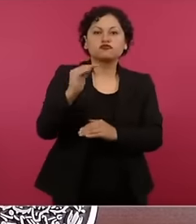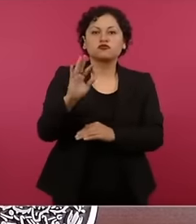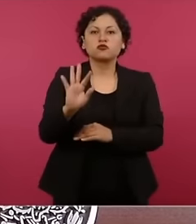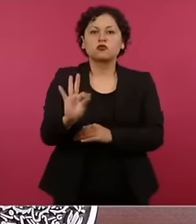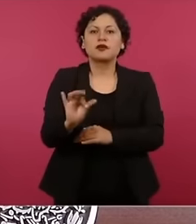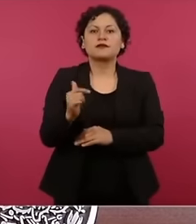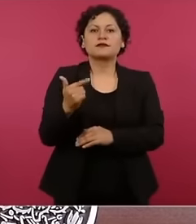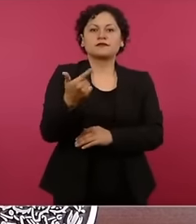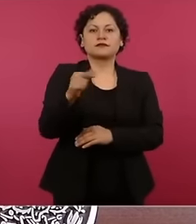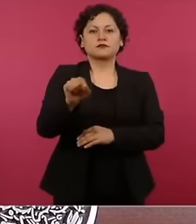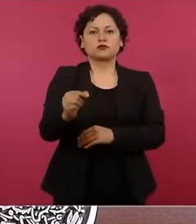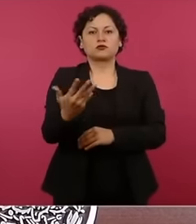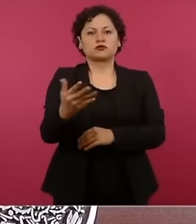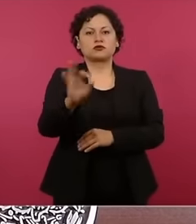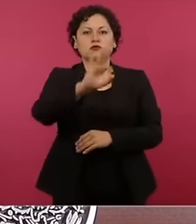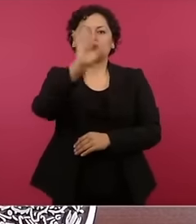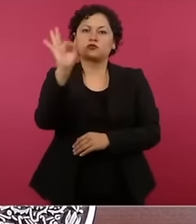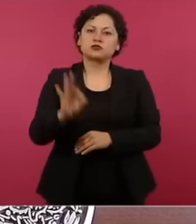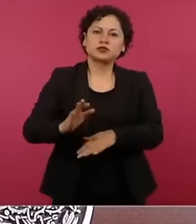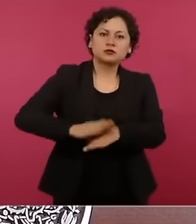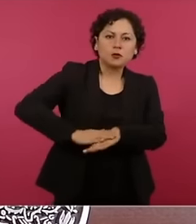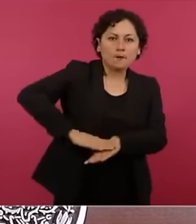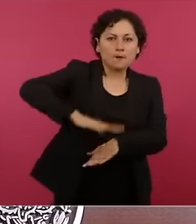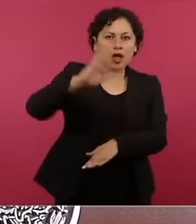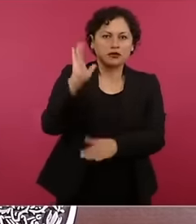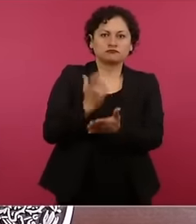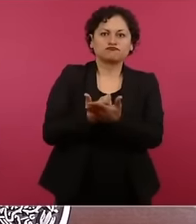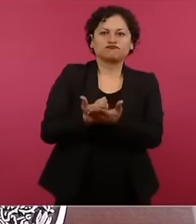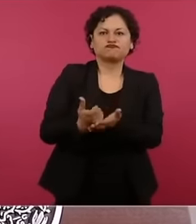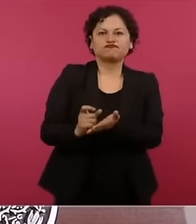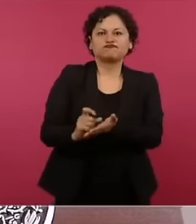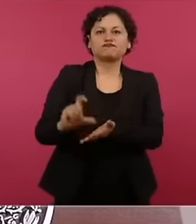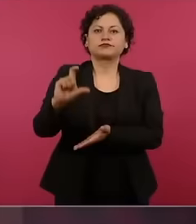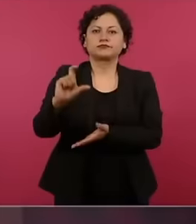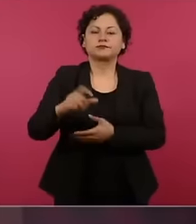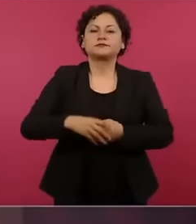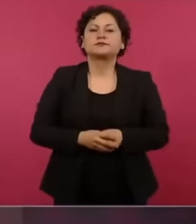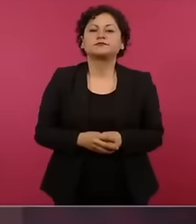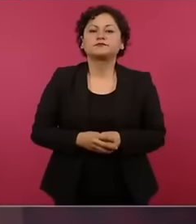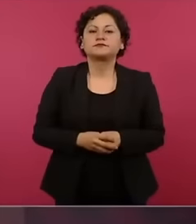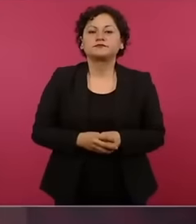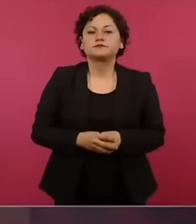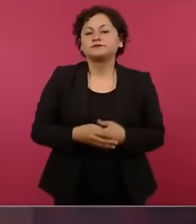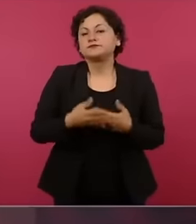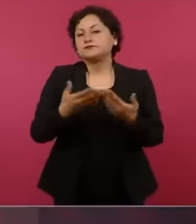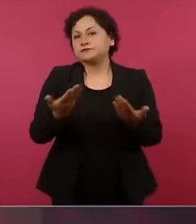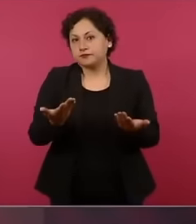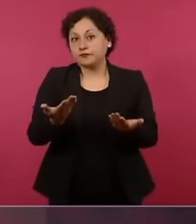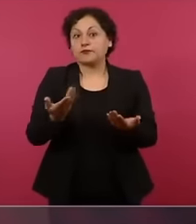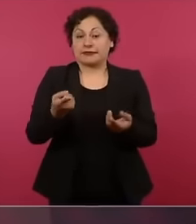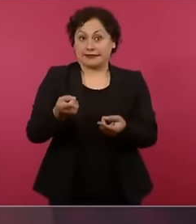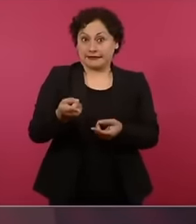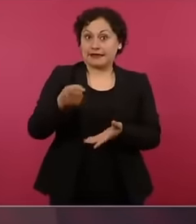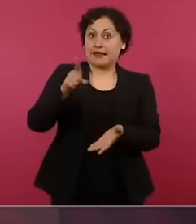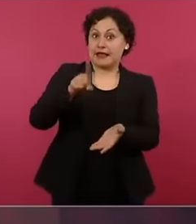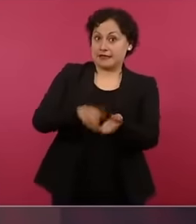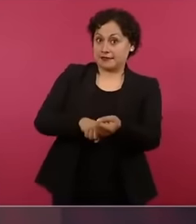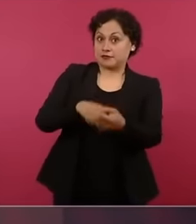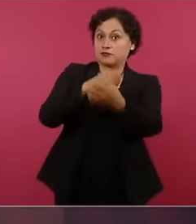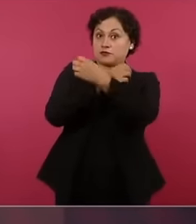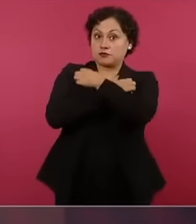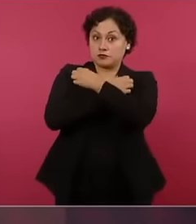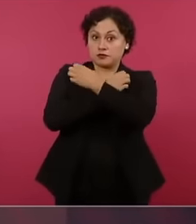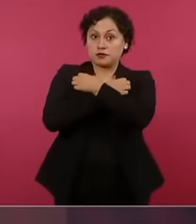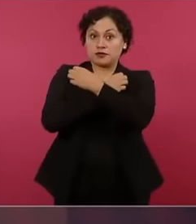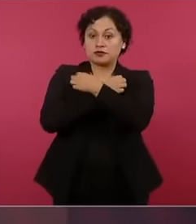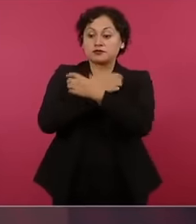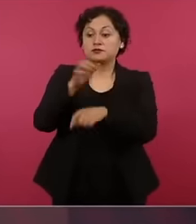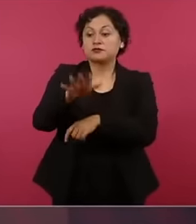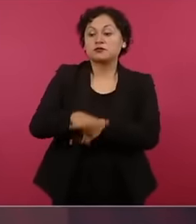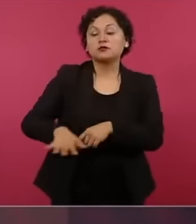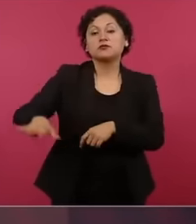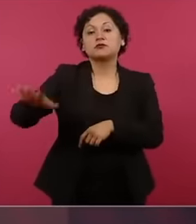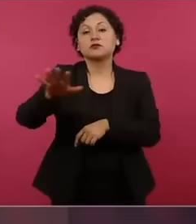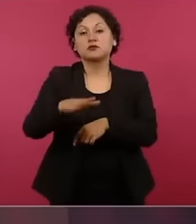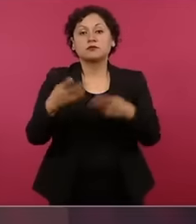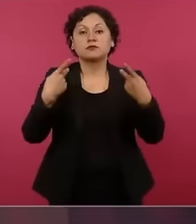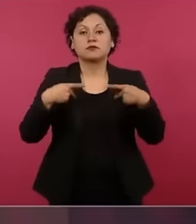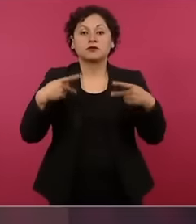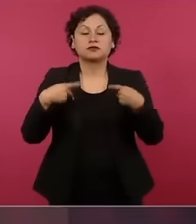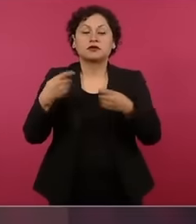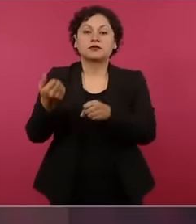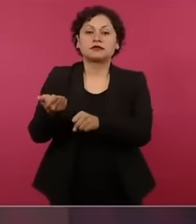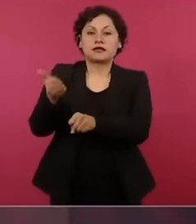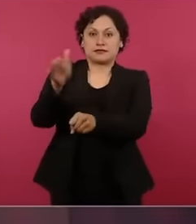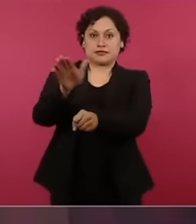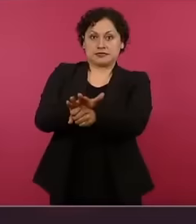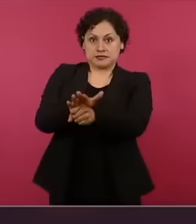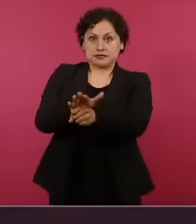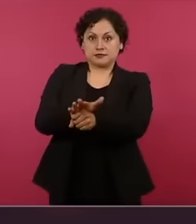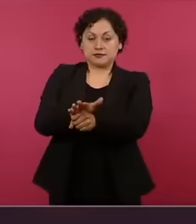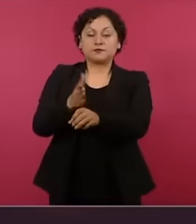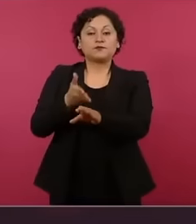percent in terms of administrative workers in the sector with Calderón Earning